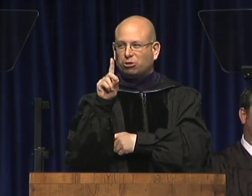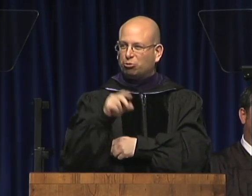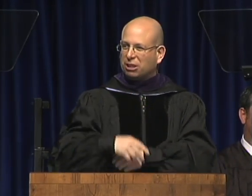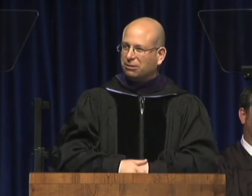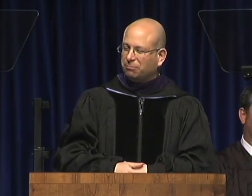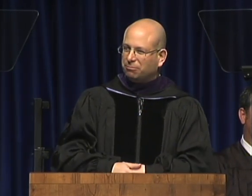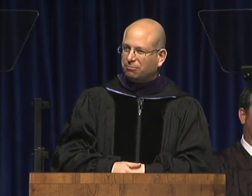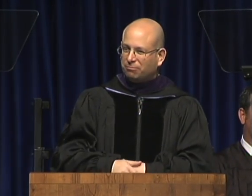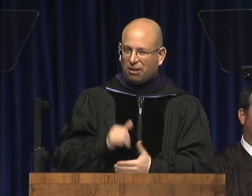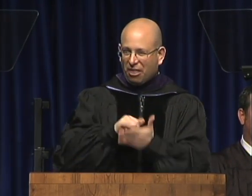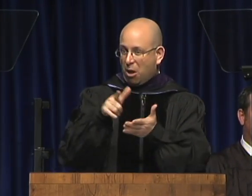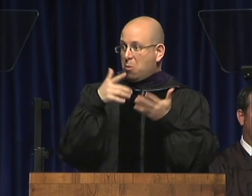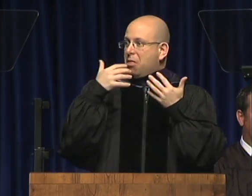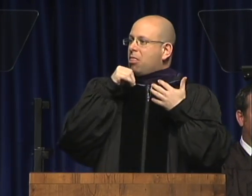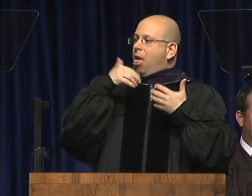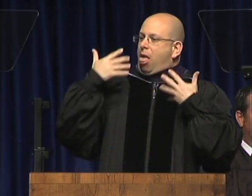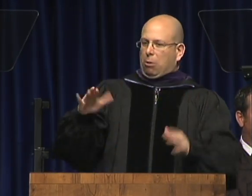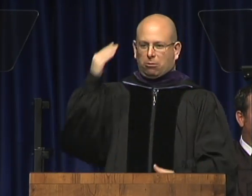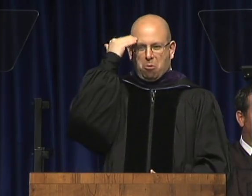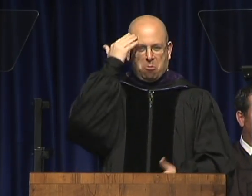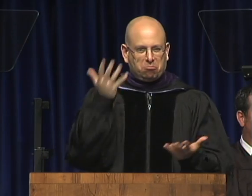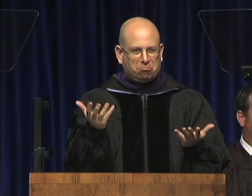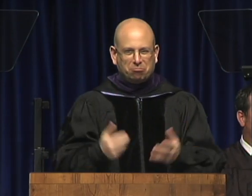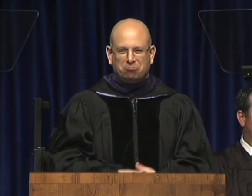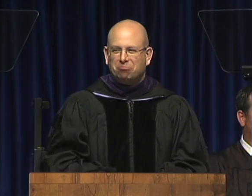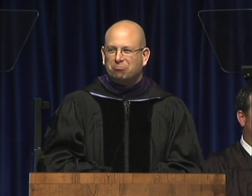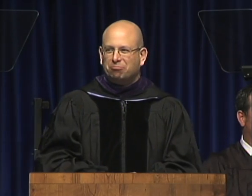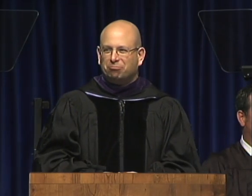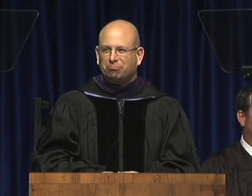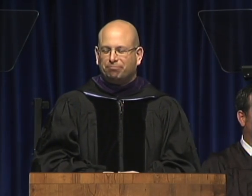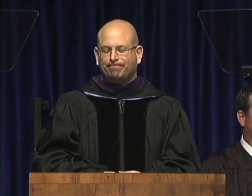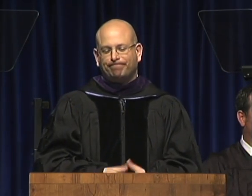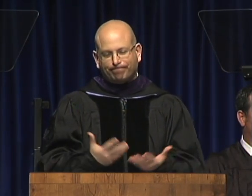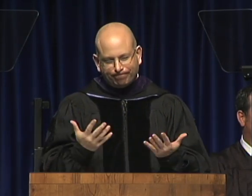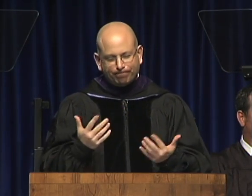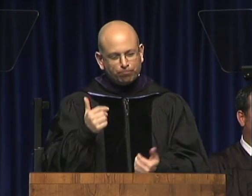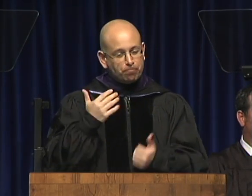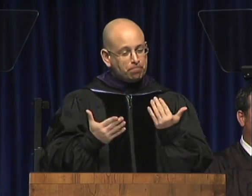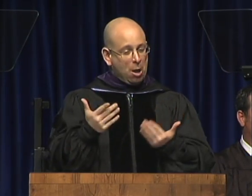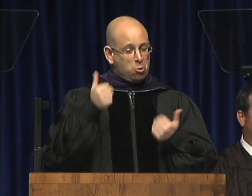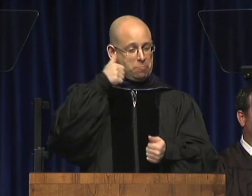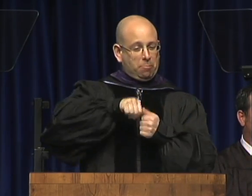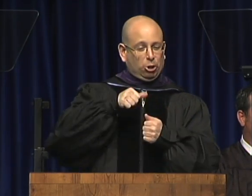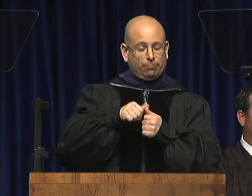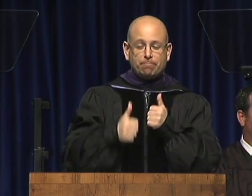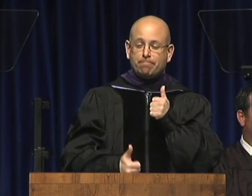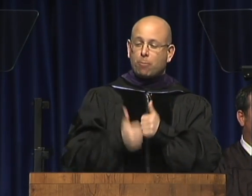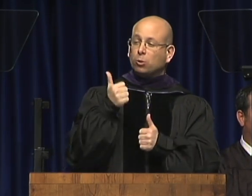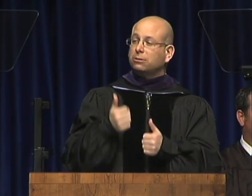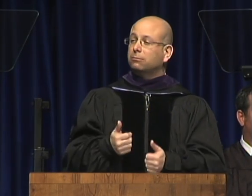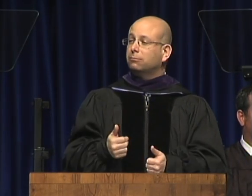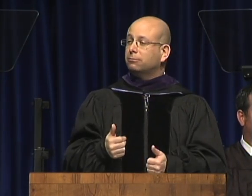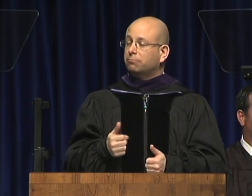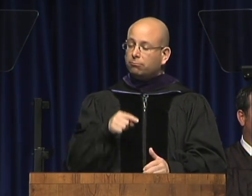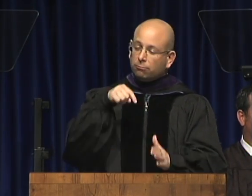are graduating with masters and doctorates, that you do not already know?